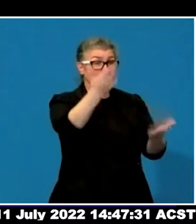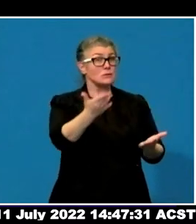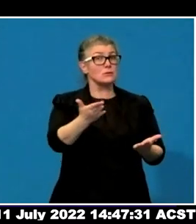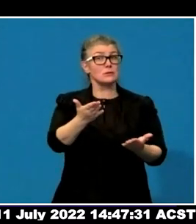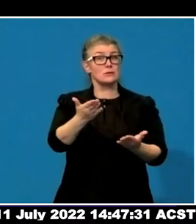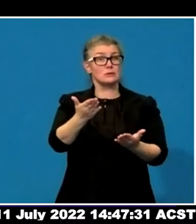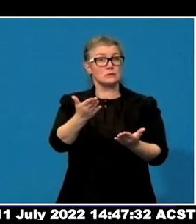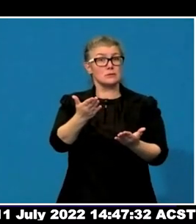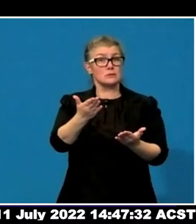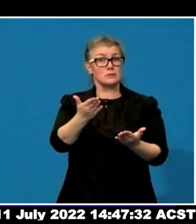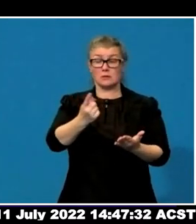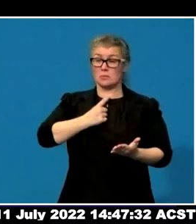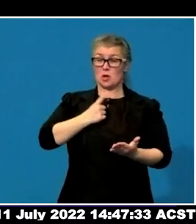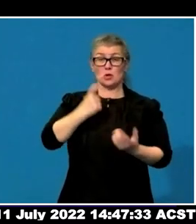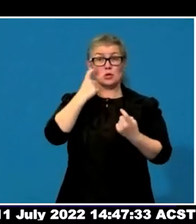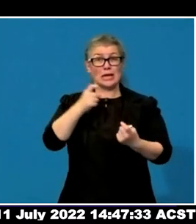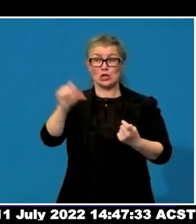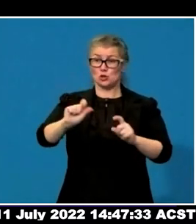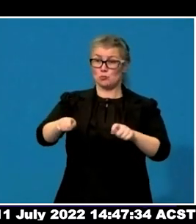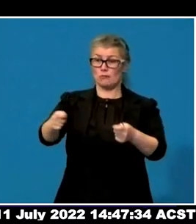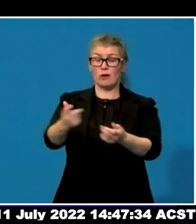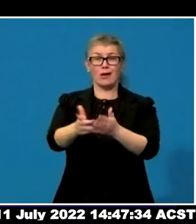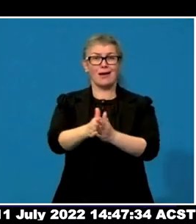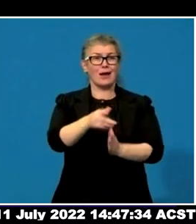personal care should be delivered from a community point of view.